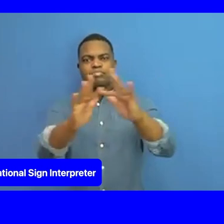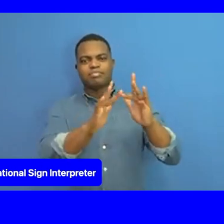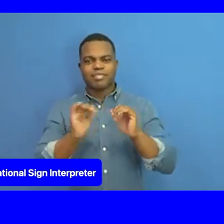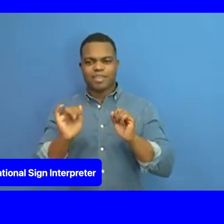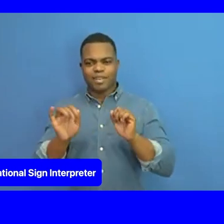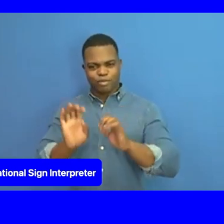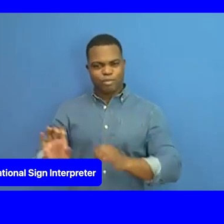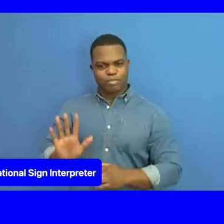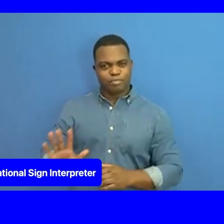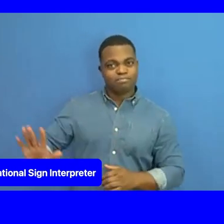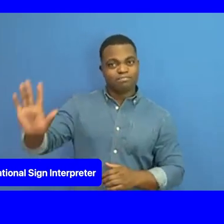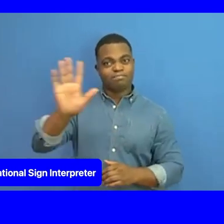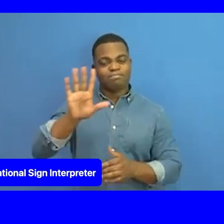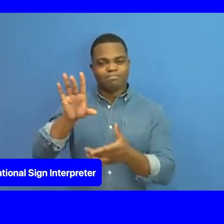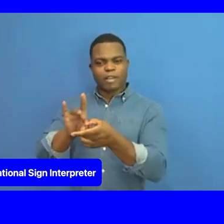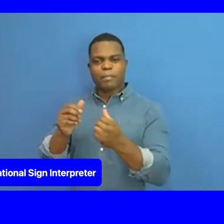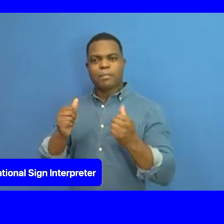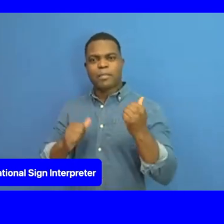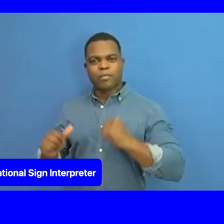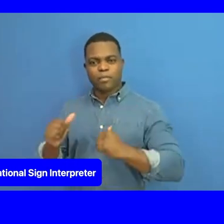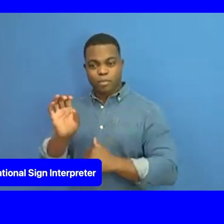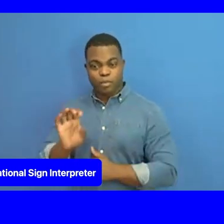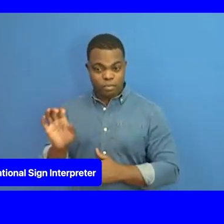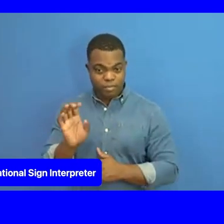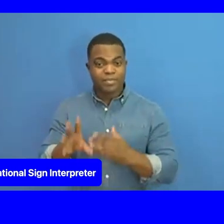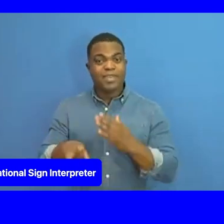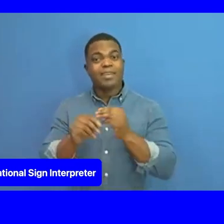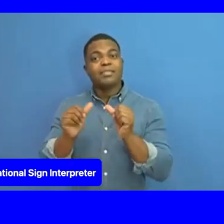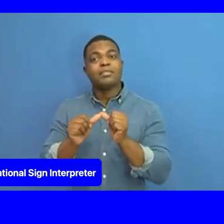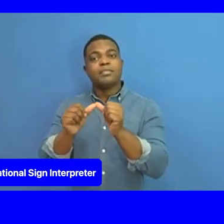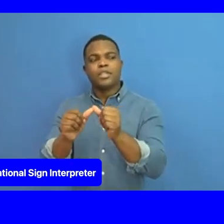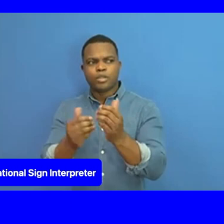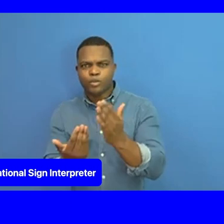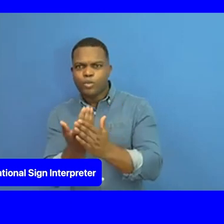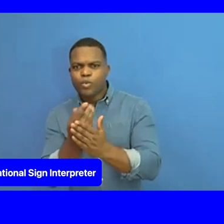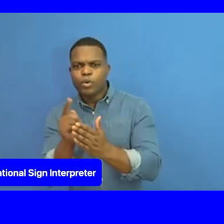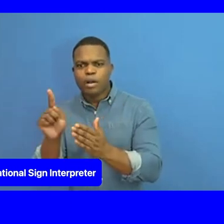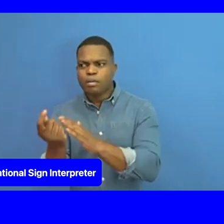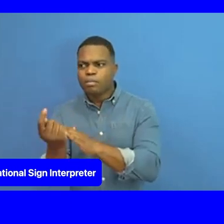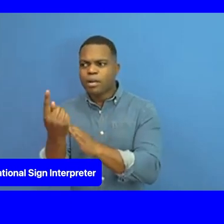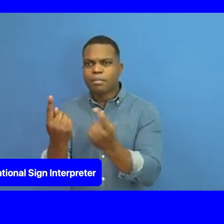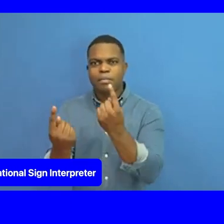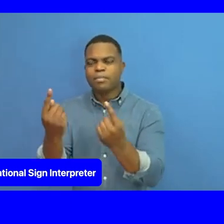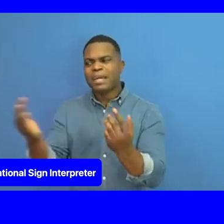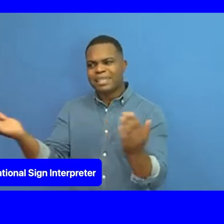performing arts practices in a meaningful way. But also to engage into a conversation around topics